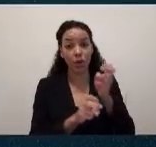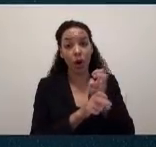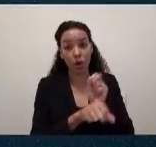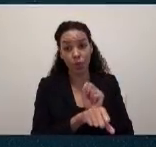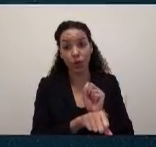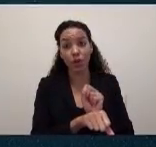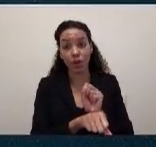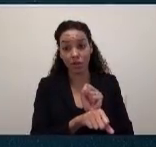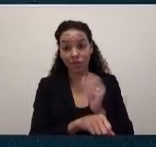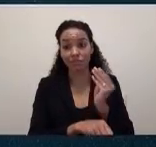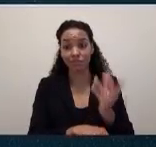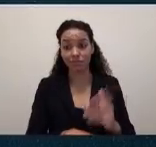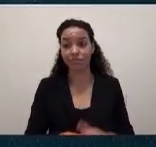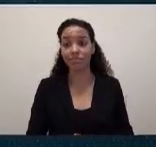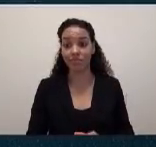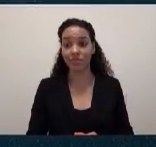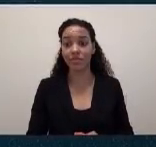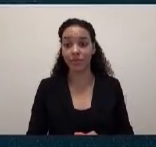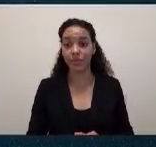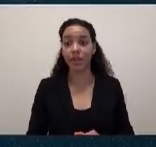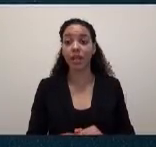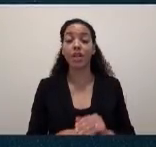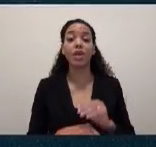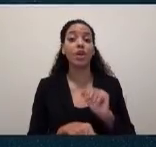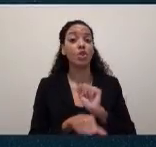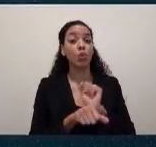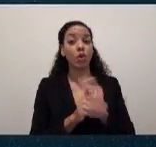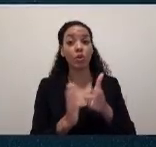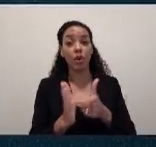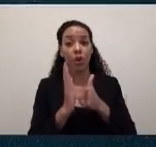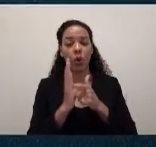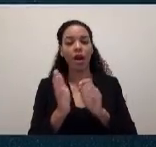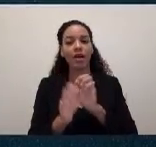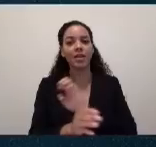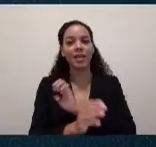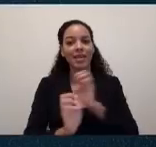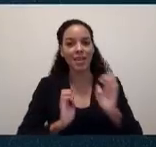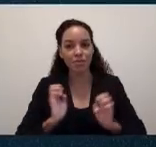It is work that requires emotional strength and can be emotionally taxing.